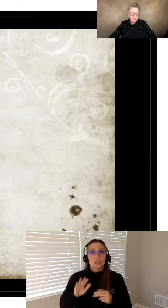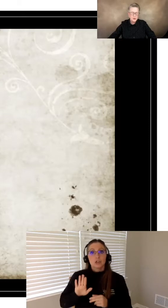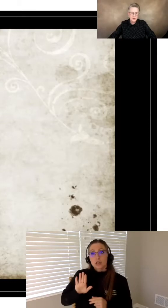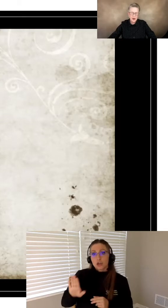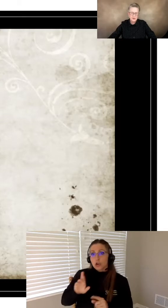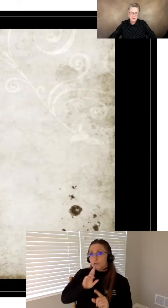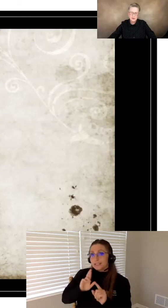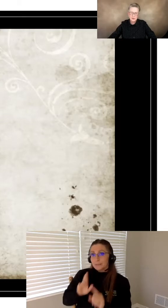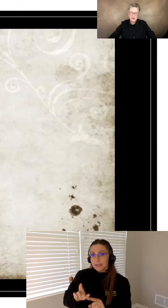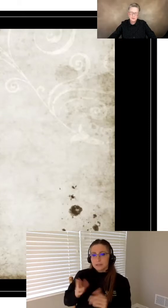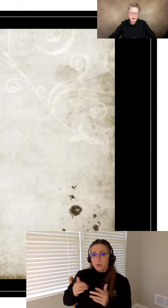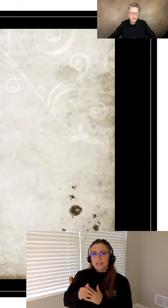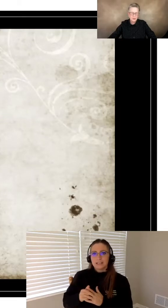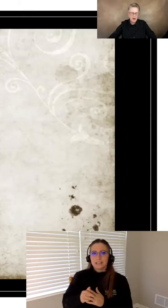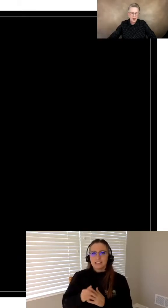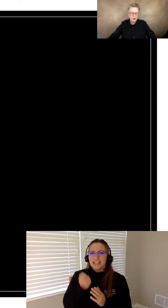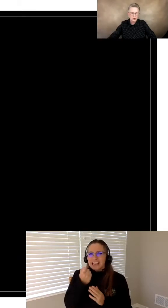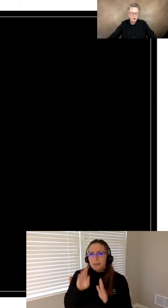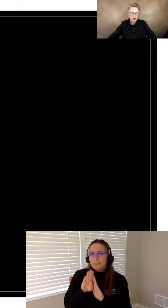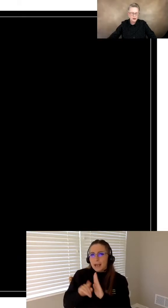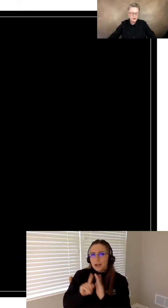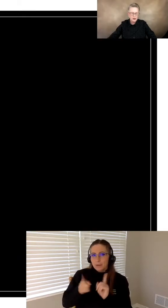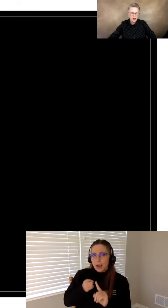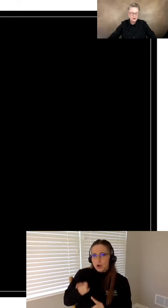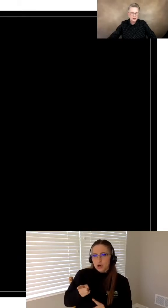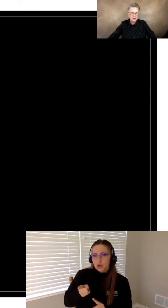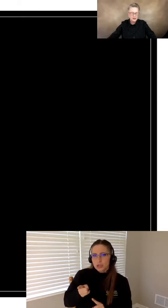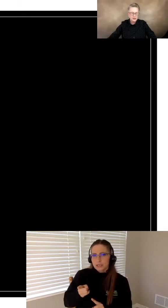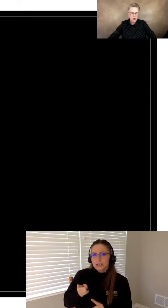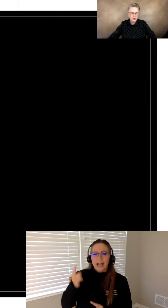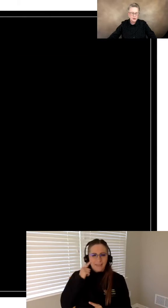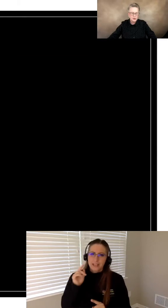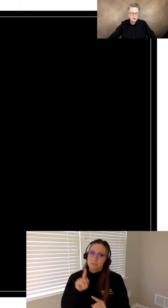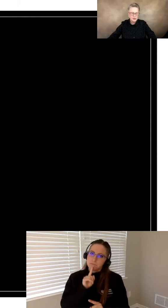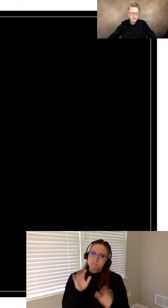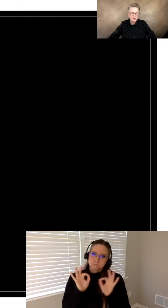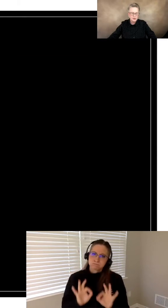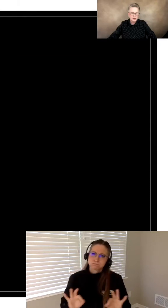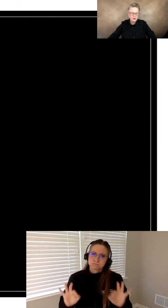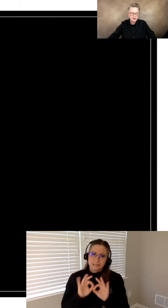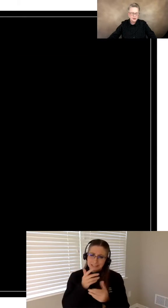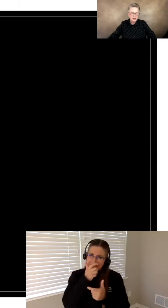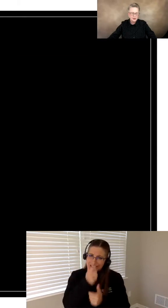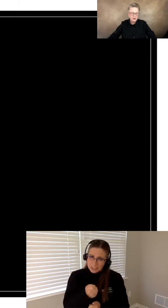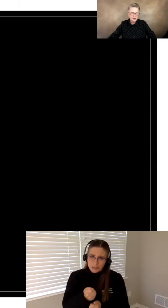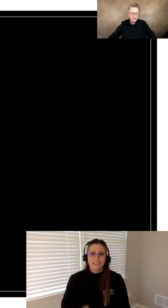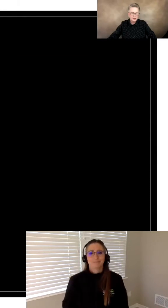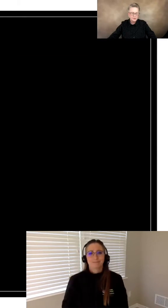to that, just a little bit of background, about her, which I think is so interesting